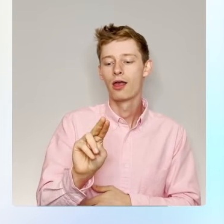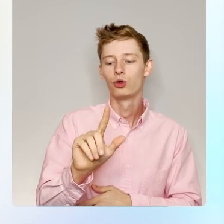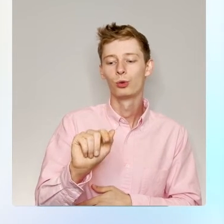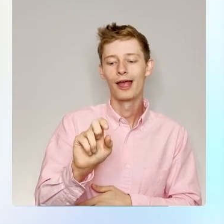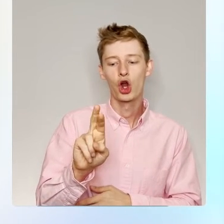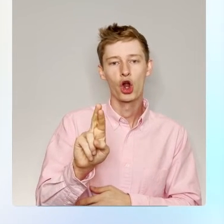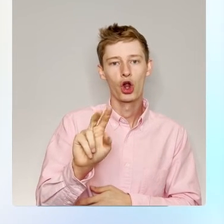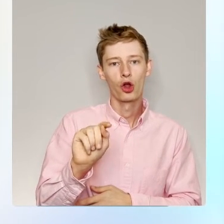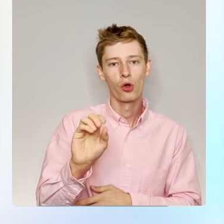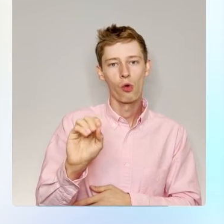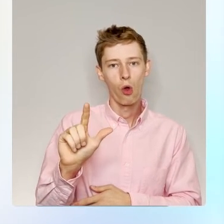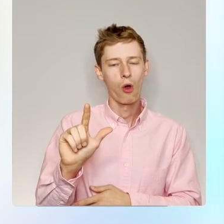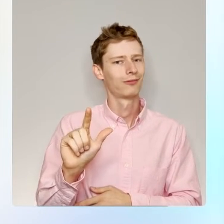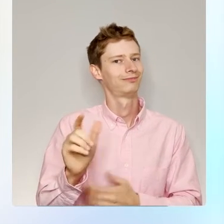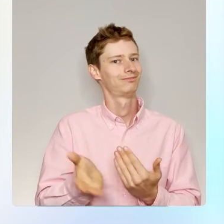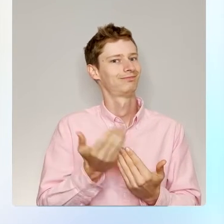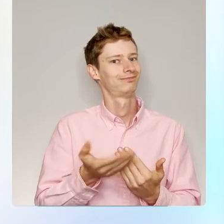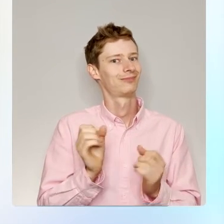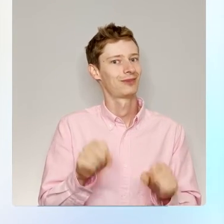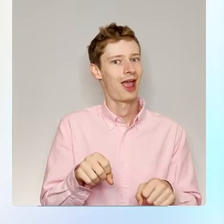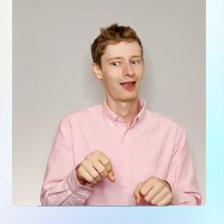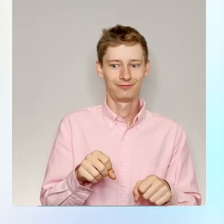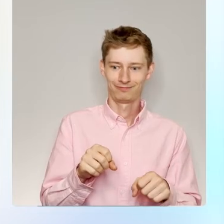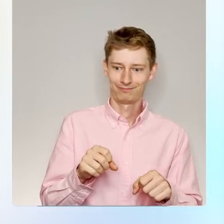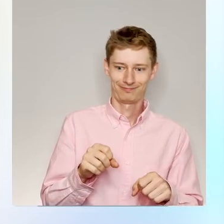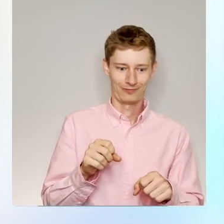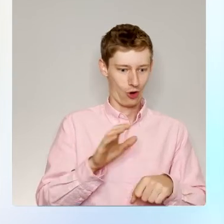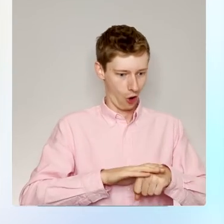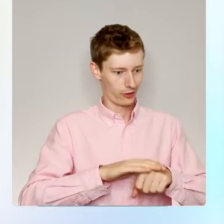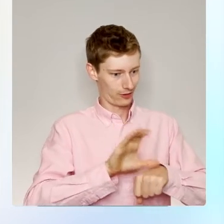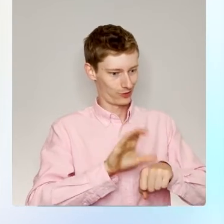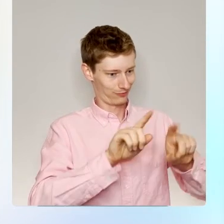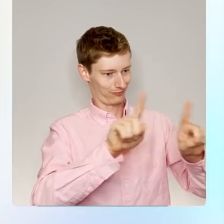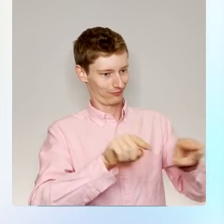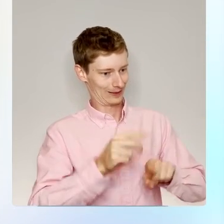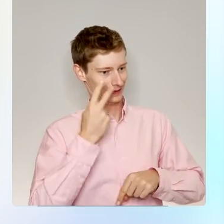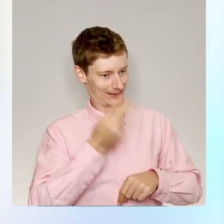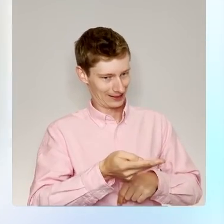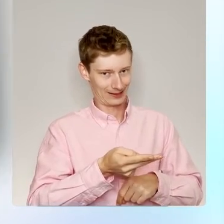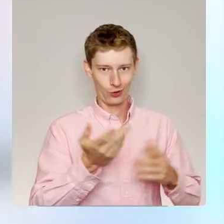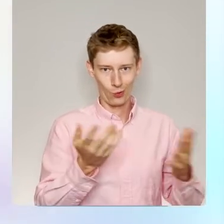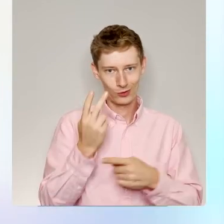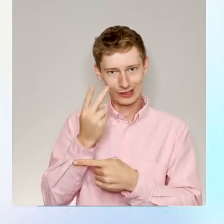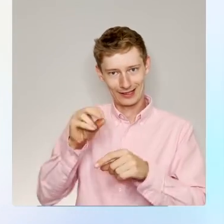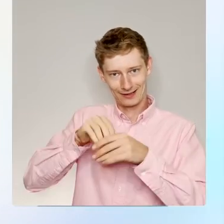or just for situations where you don't have a headset ready. It's just another nice tool in the WebXR Toolbox.